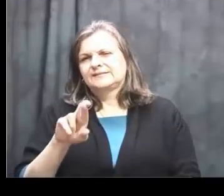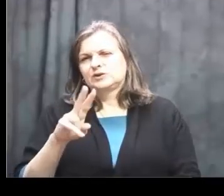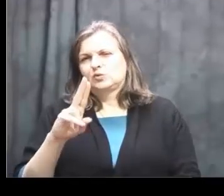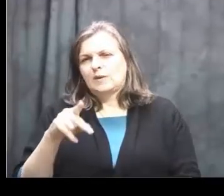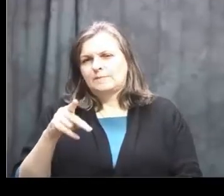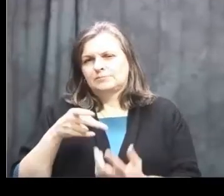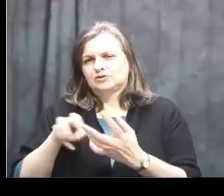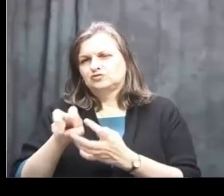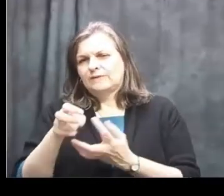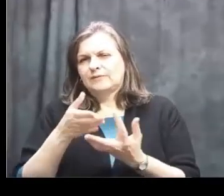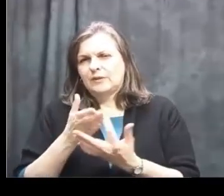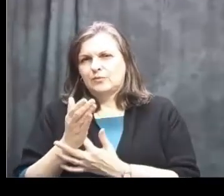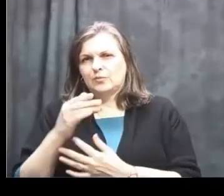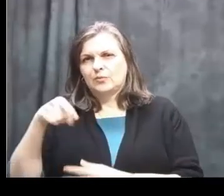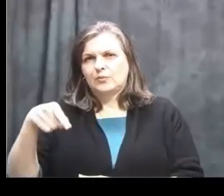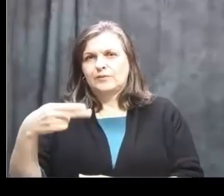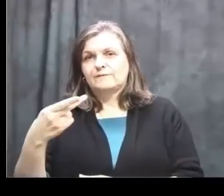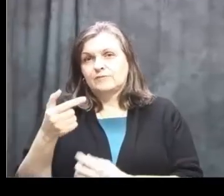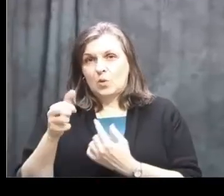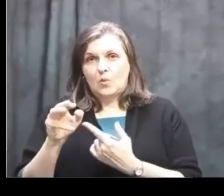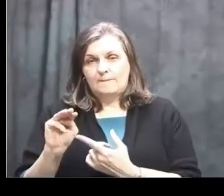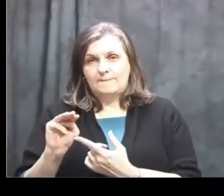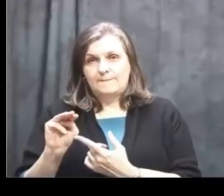when we have it moved into